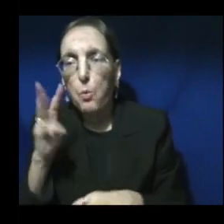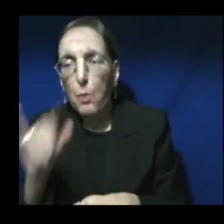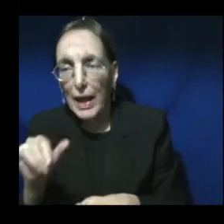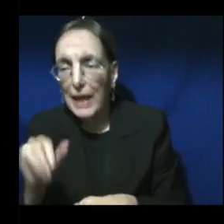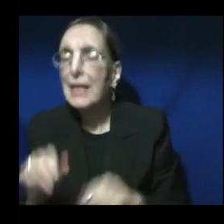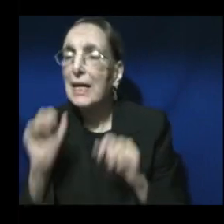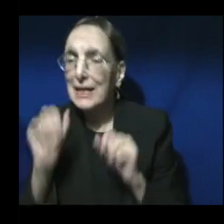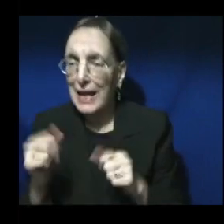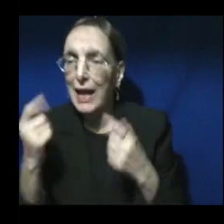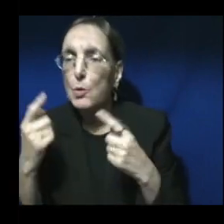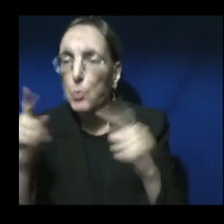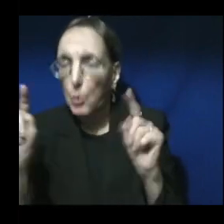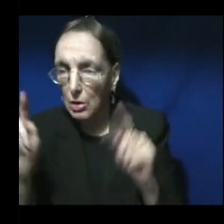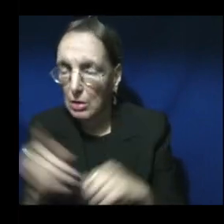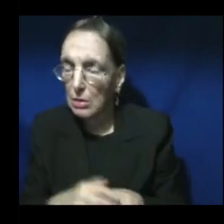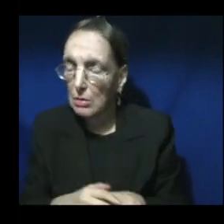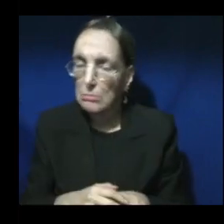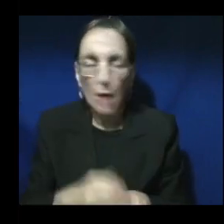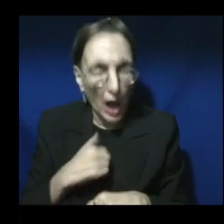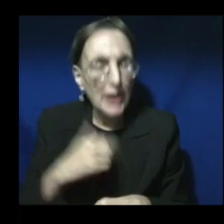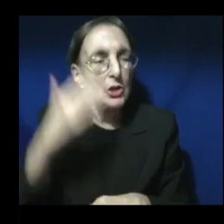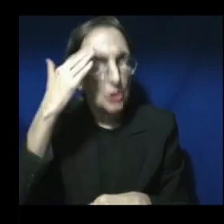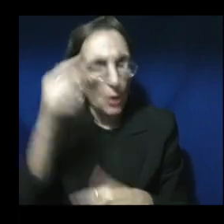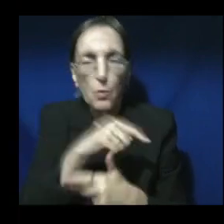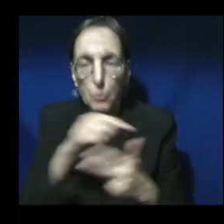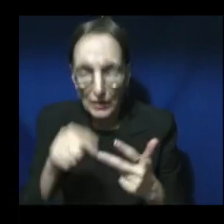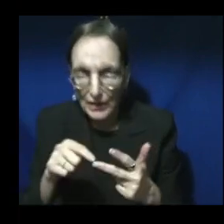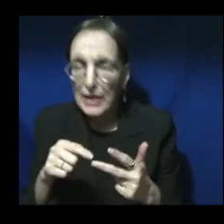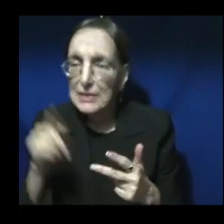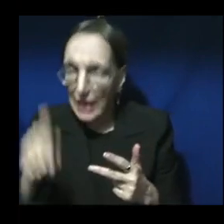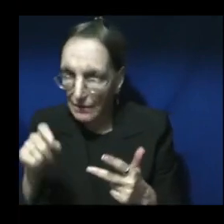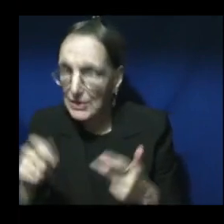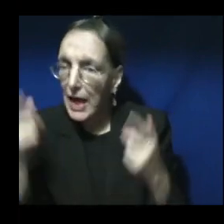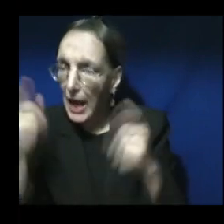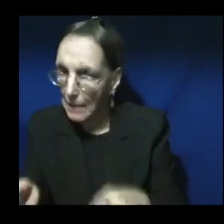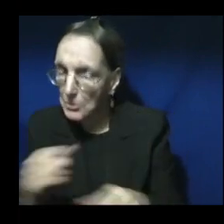they control those three things? Maybe not. But it doesn’t just seem like they have no idea. It